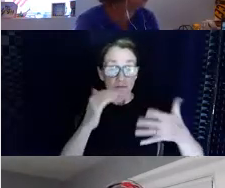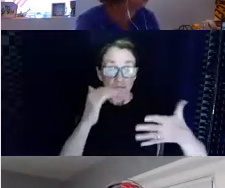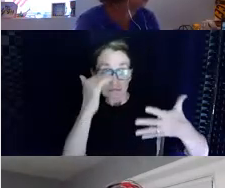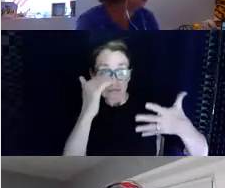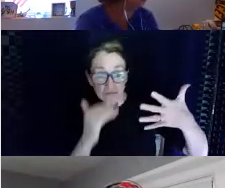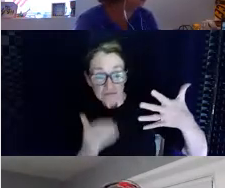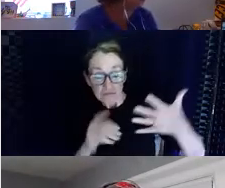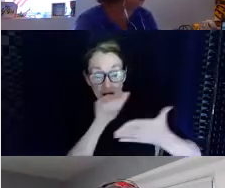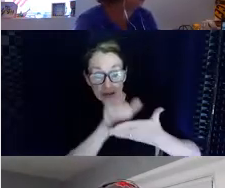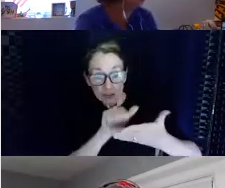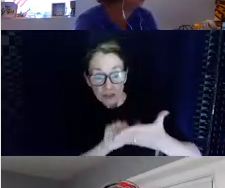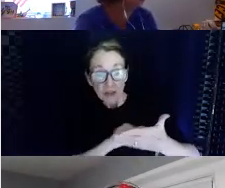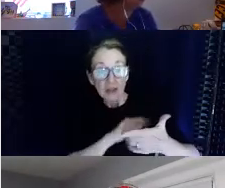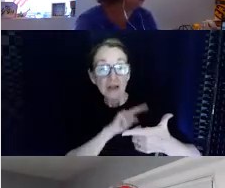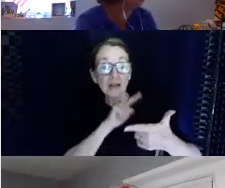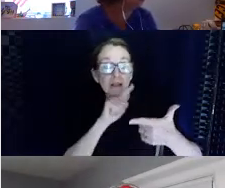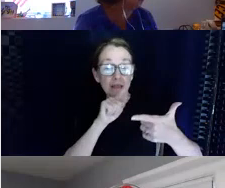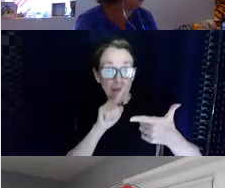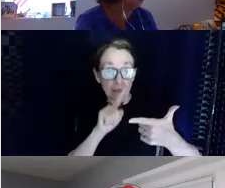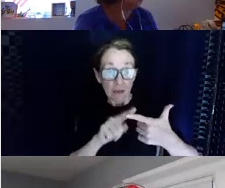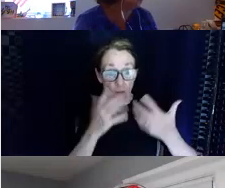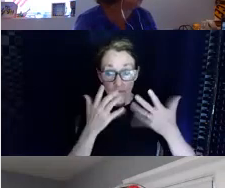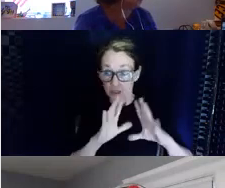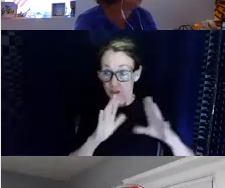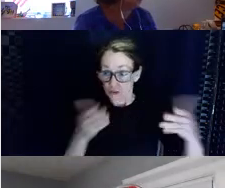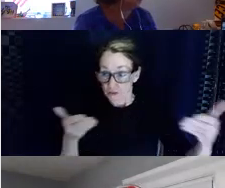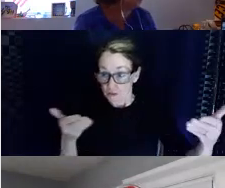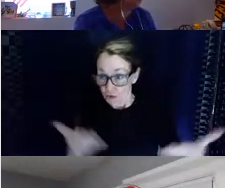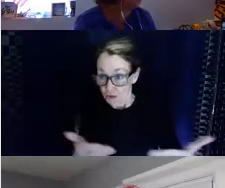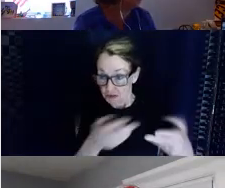YOU.